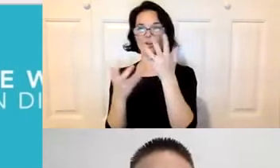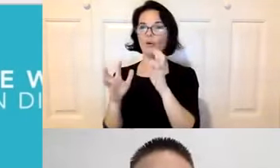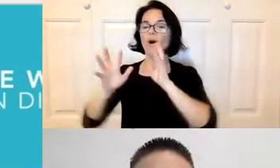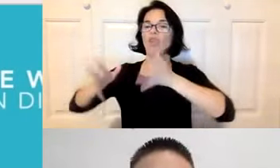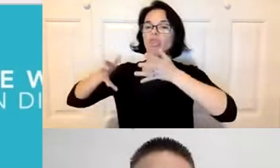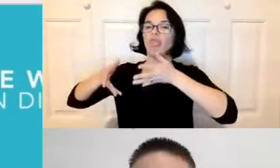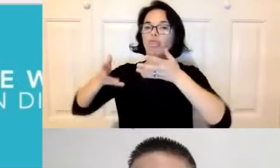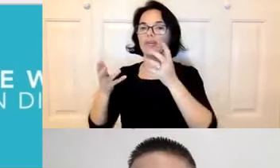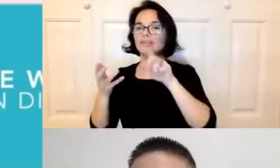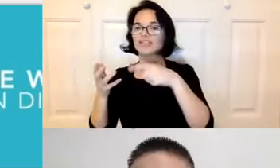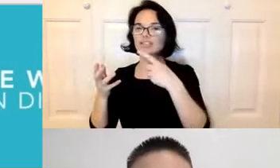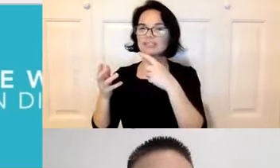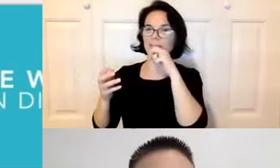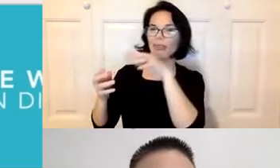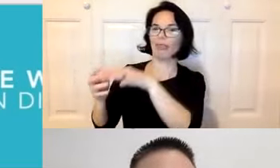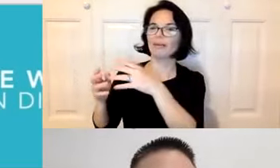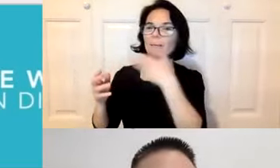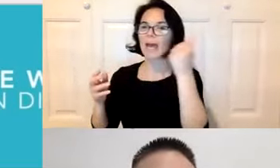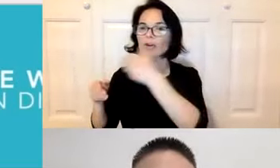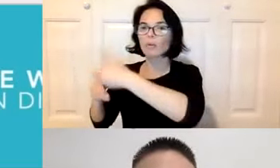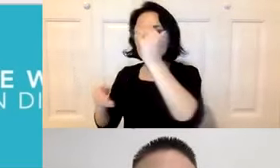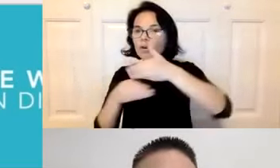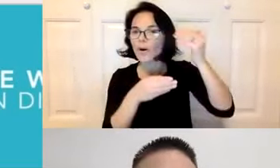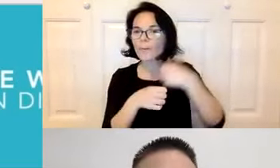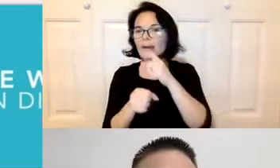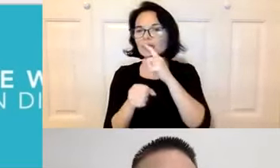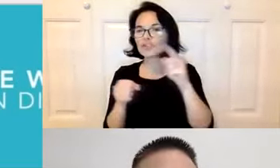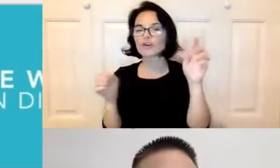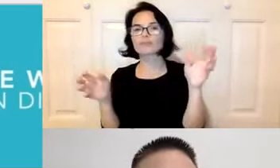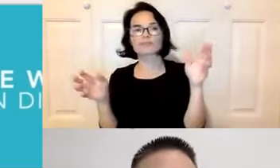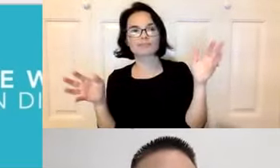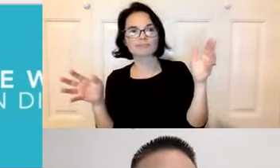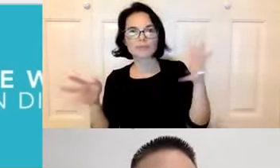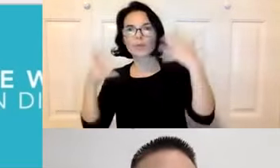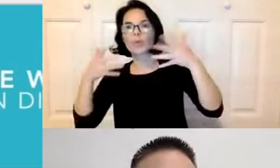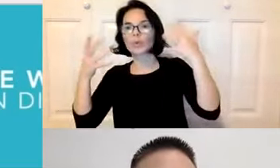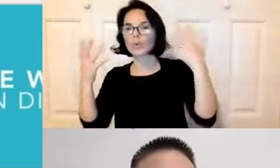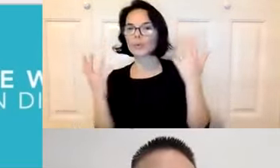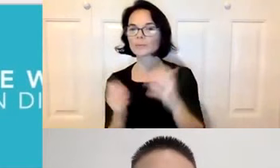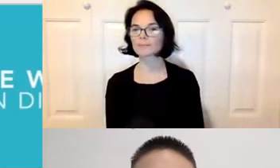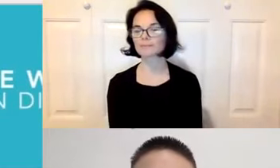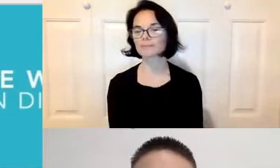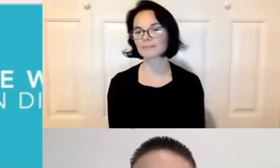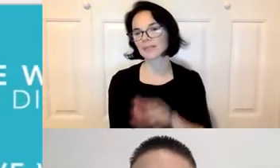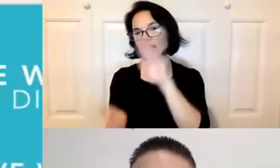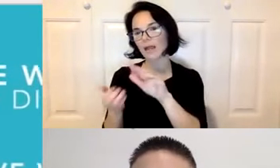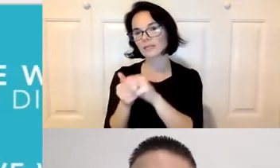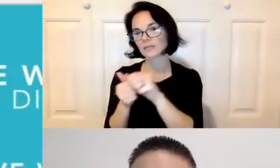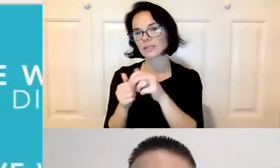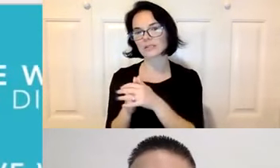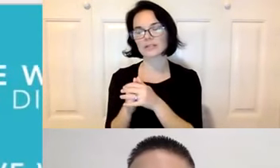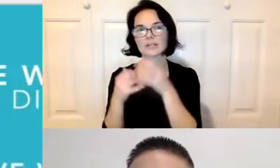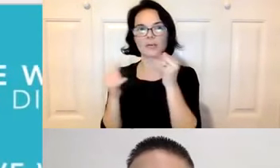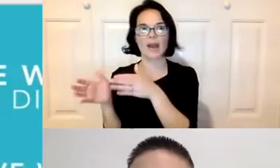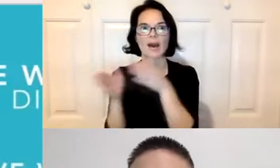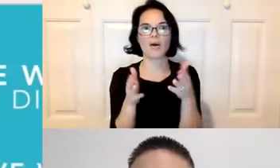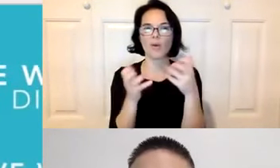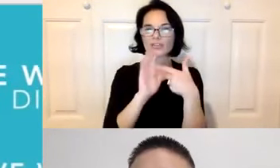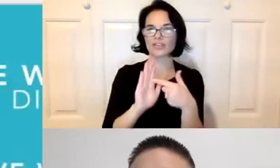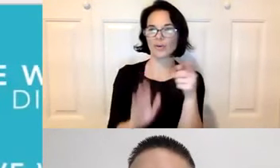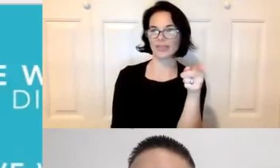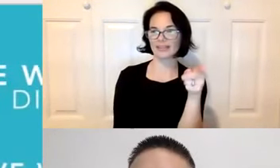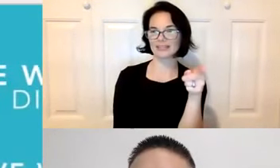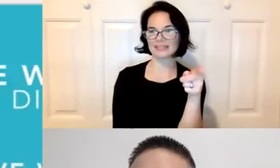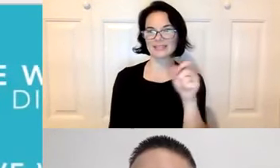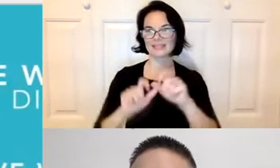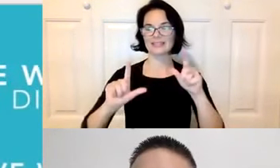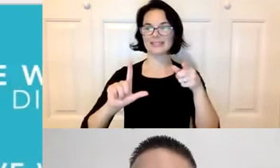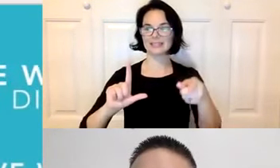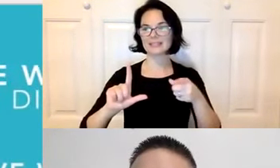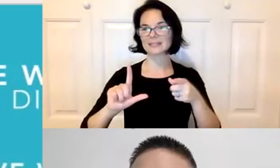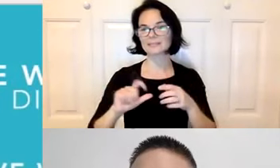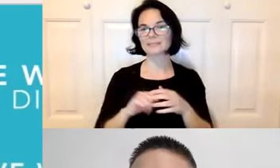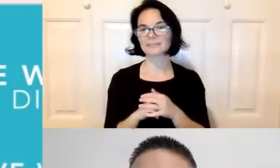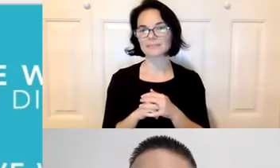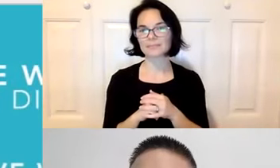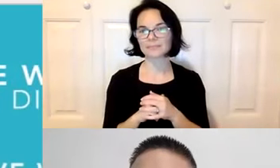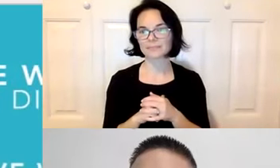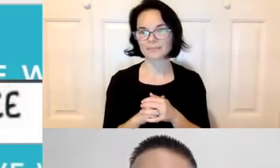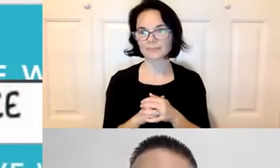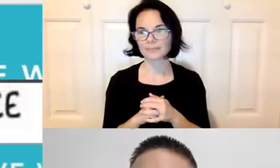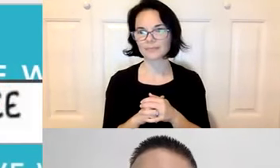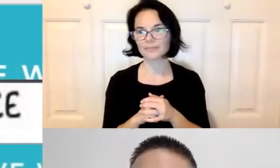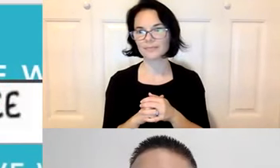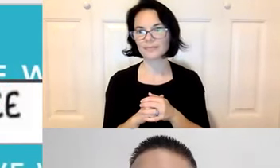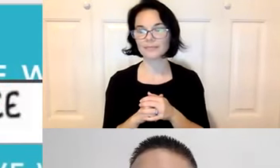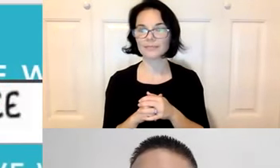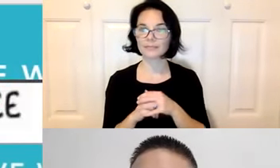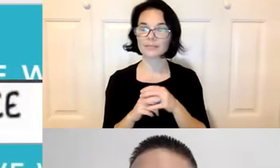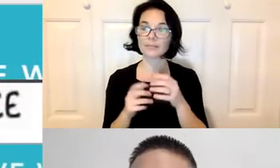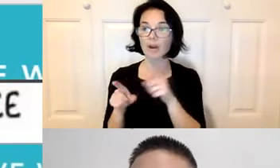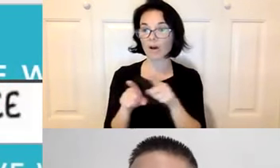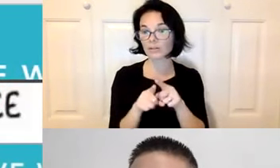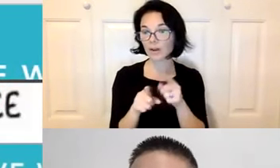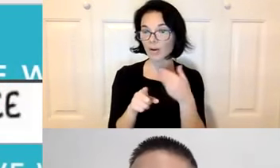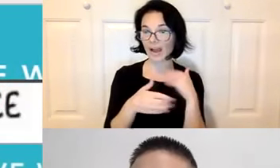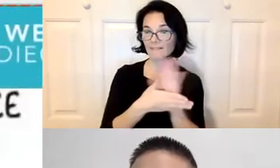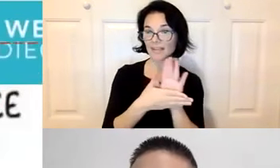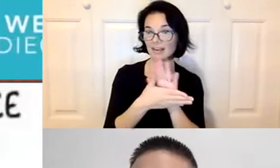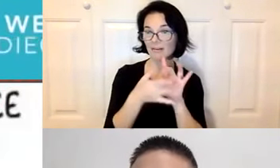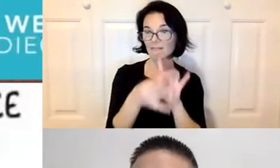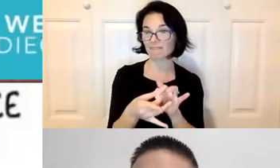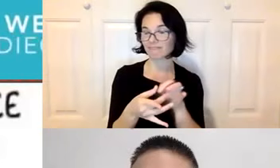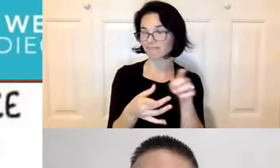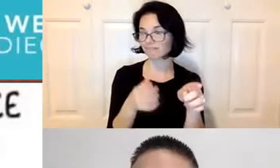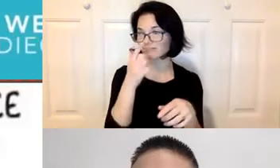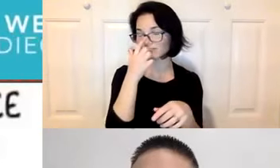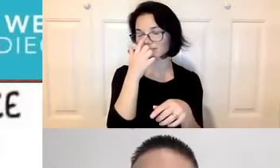stipend program. It’s like a $1000 check for people who meet eligibility requirements.